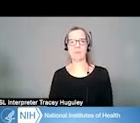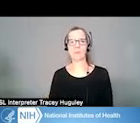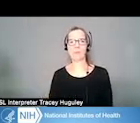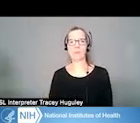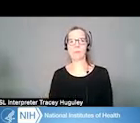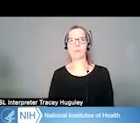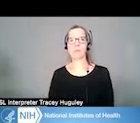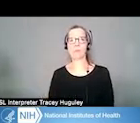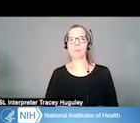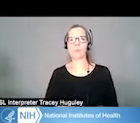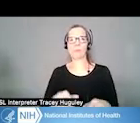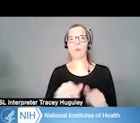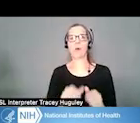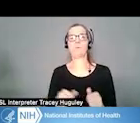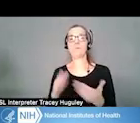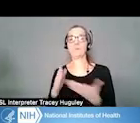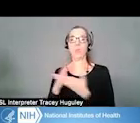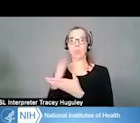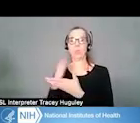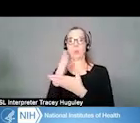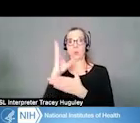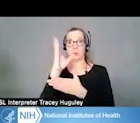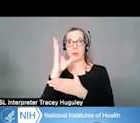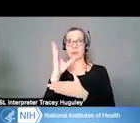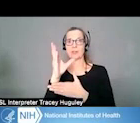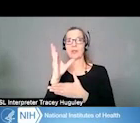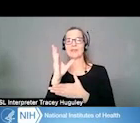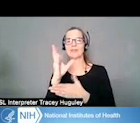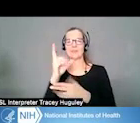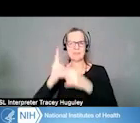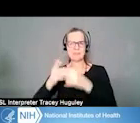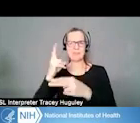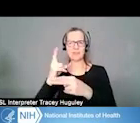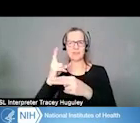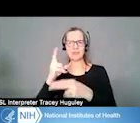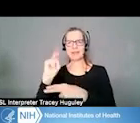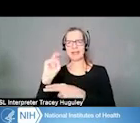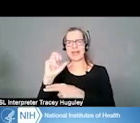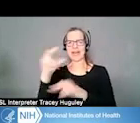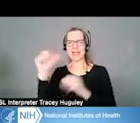So throughout the presentation, we have mentioned the NIH scientific data-sharing site,